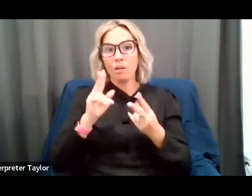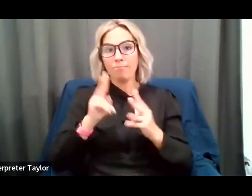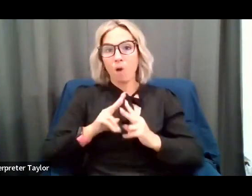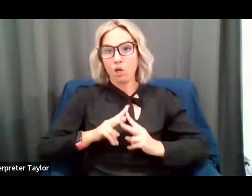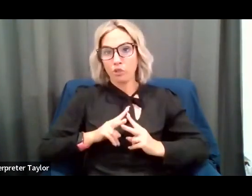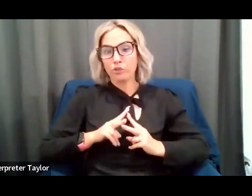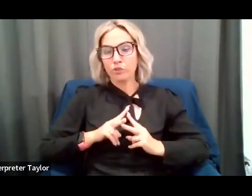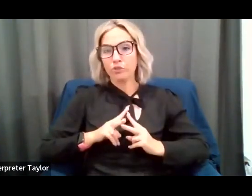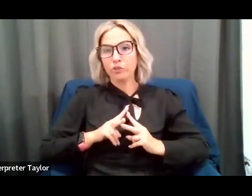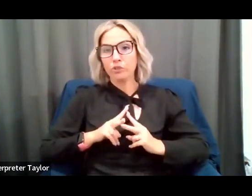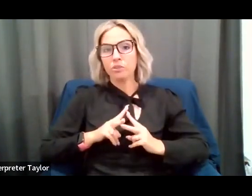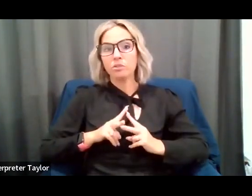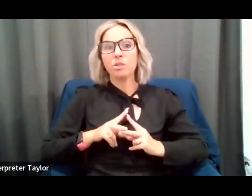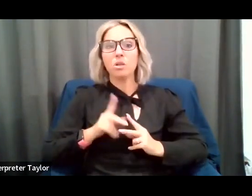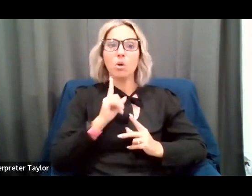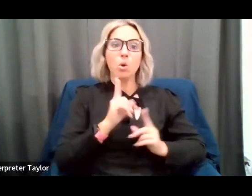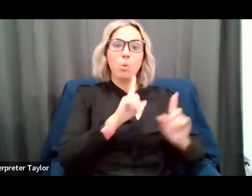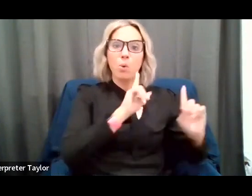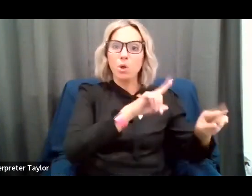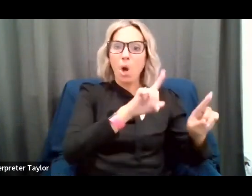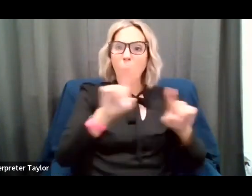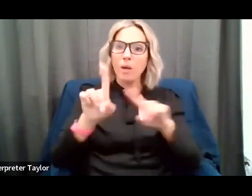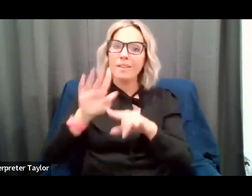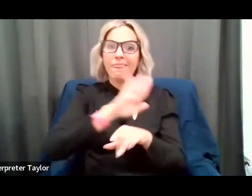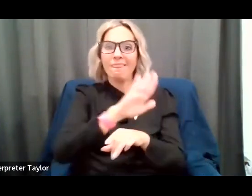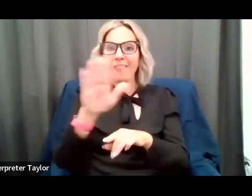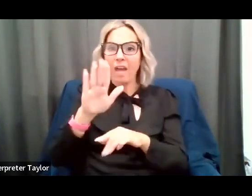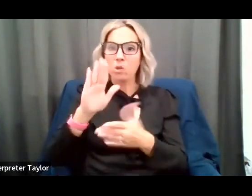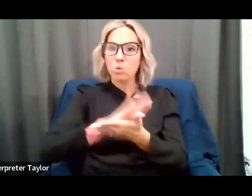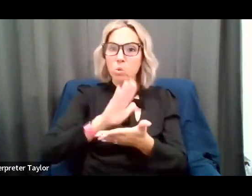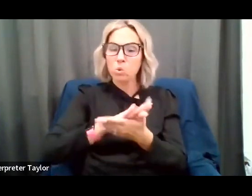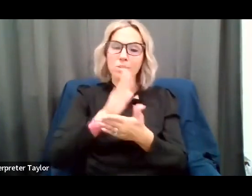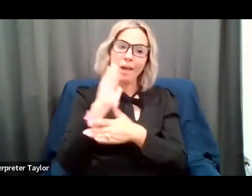Um, we're going out to their campuses and giving presentations.